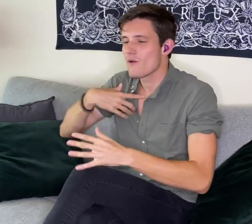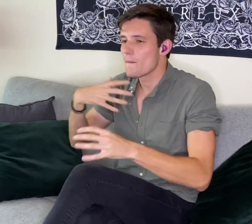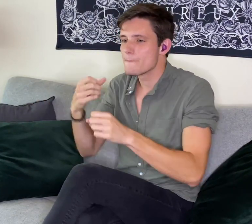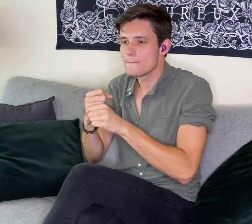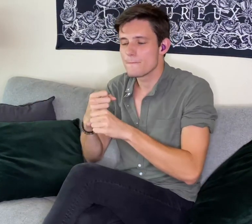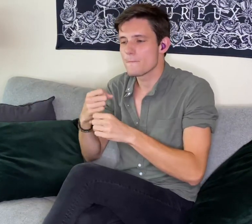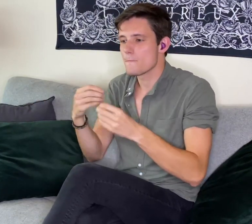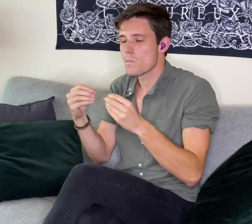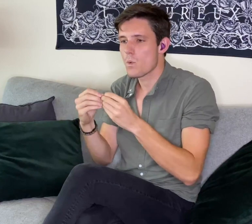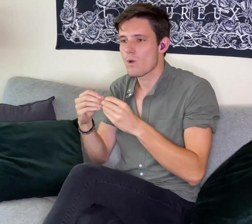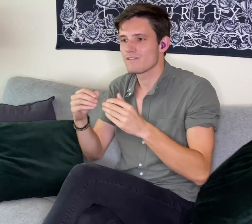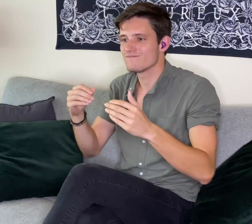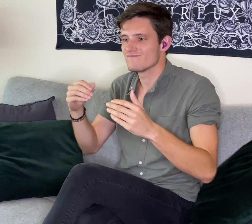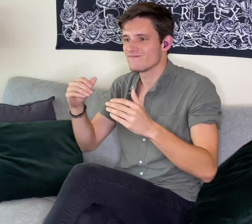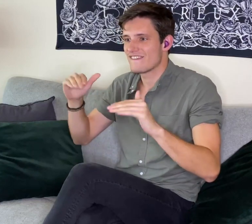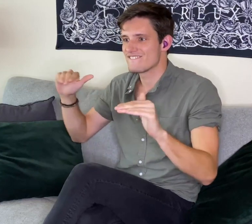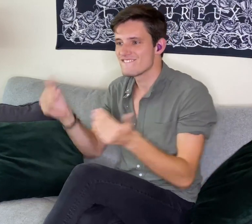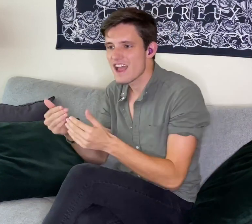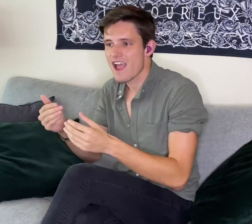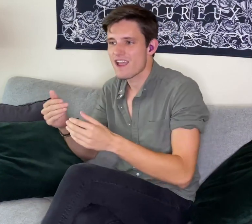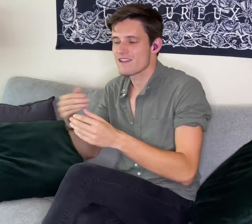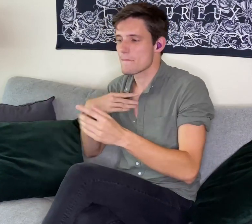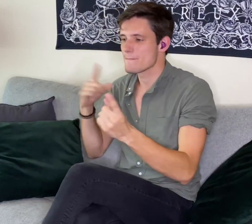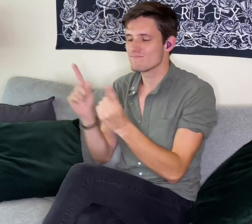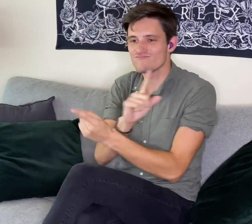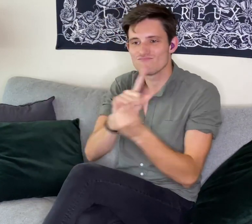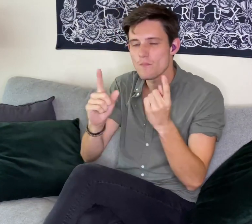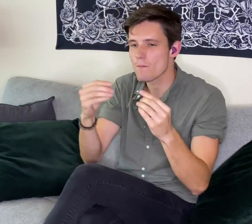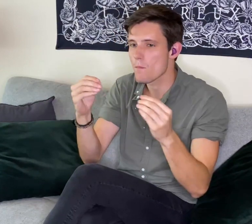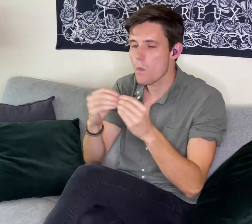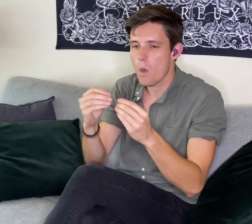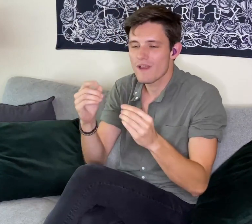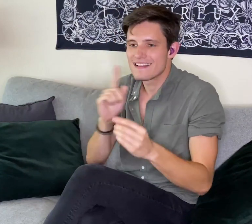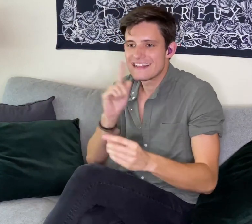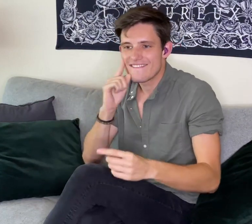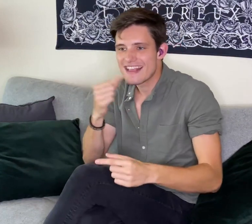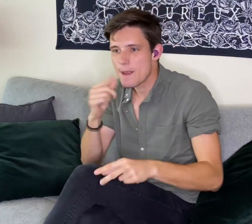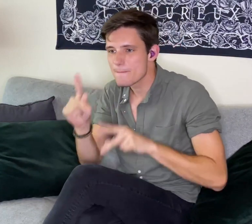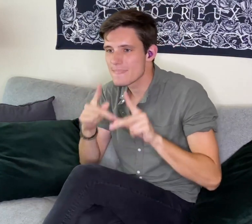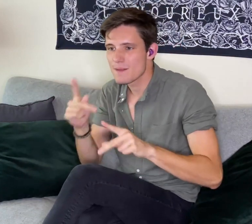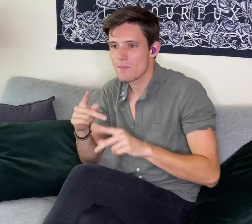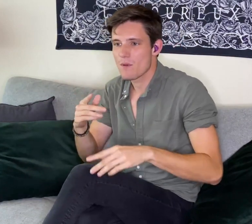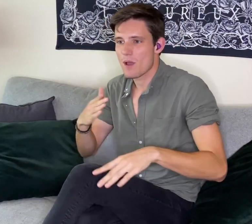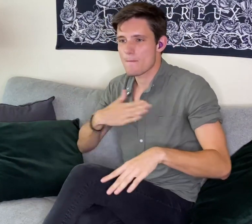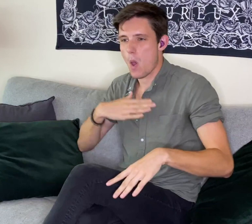invites, met even more deaf gay people, and my old